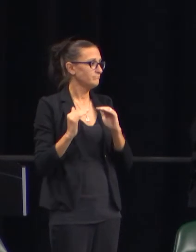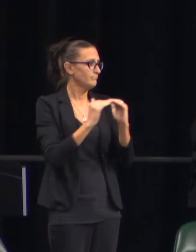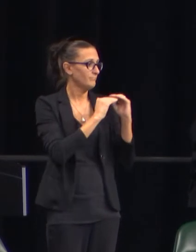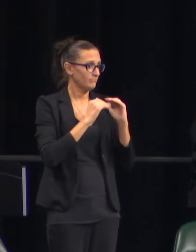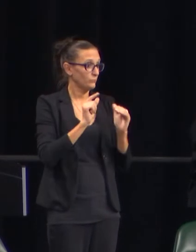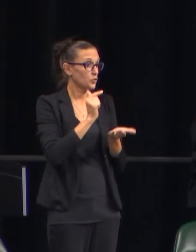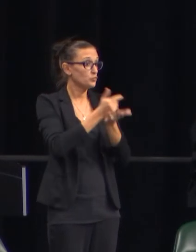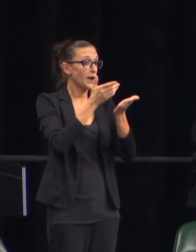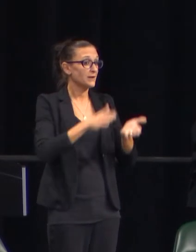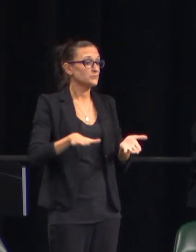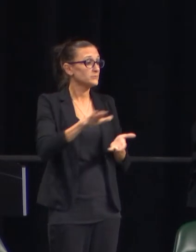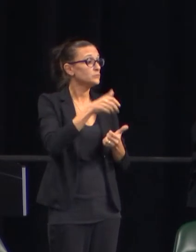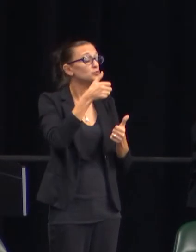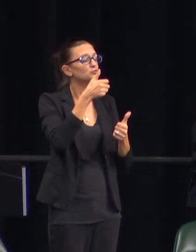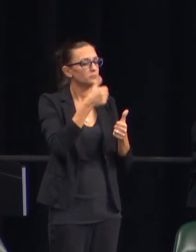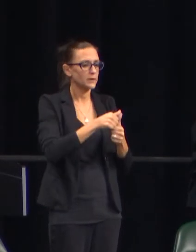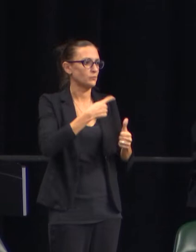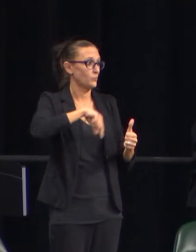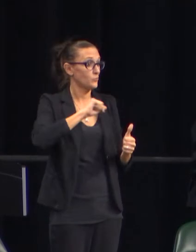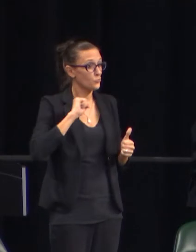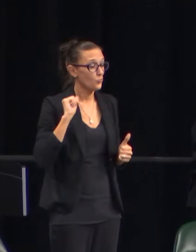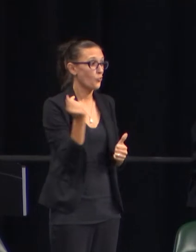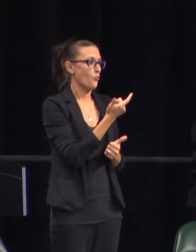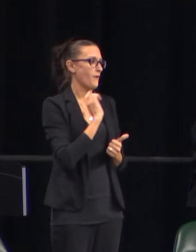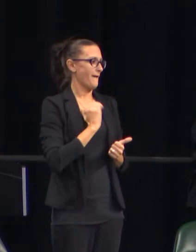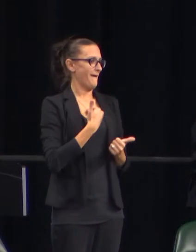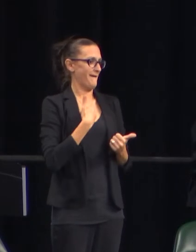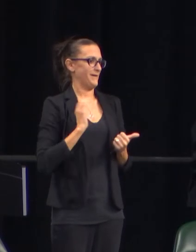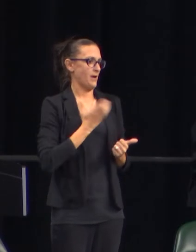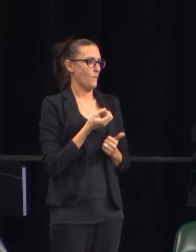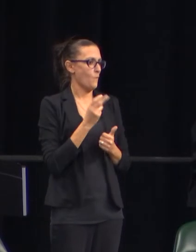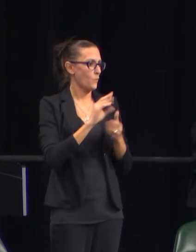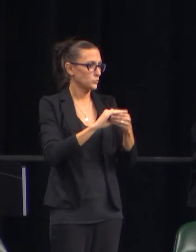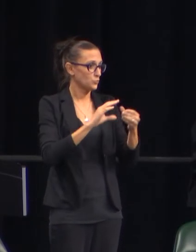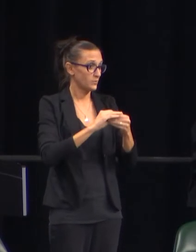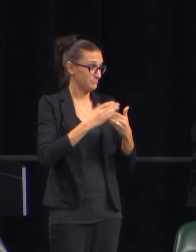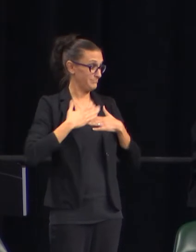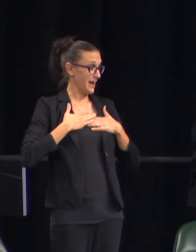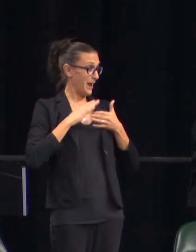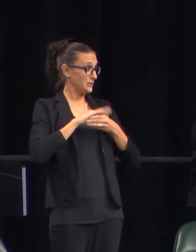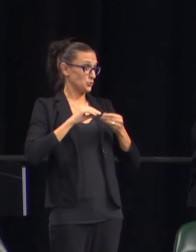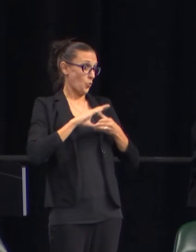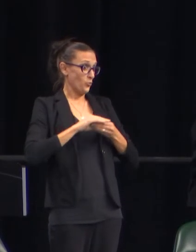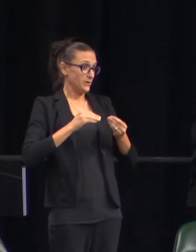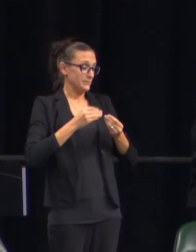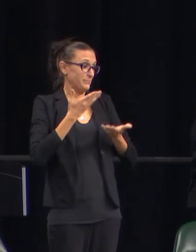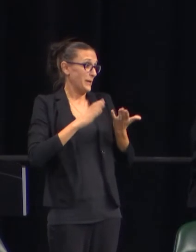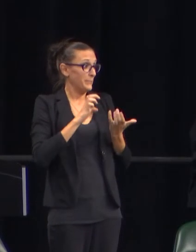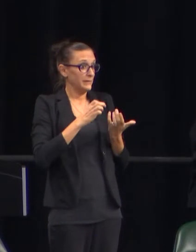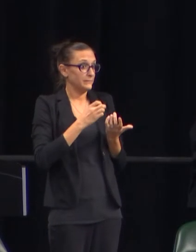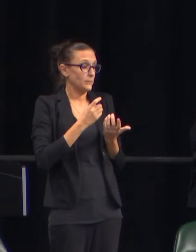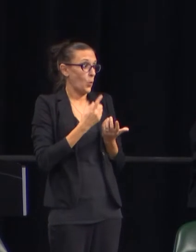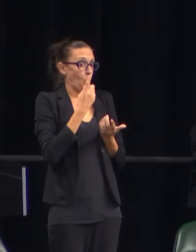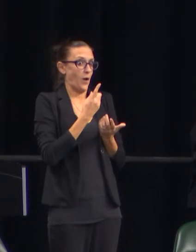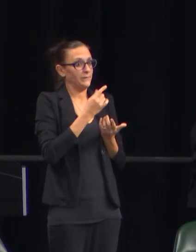"remember that we all have our own stories. "My story may be the one being shared tonight,